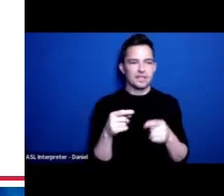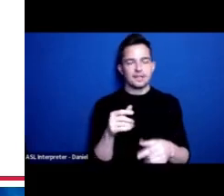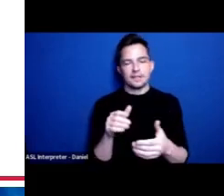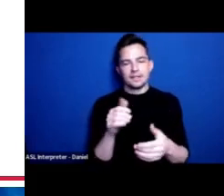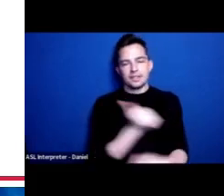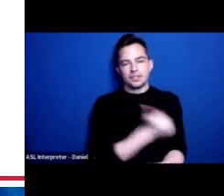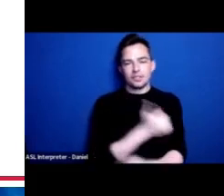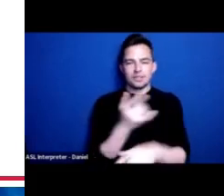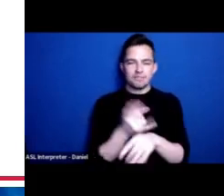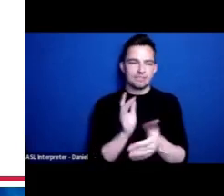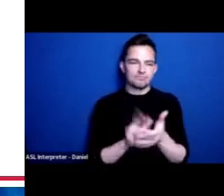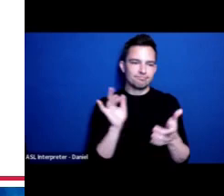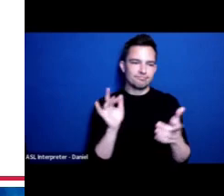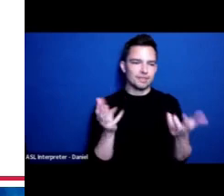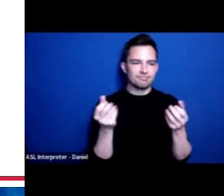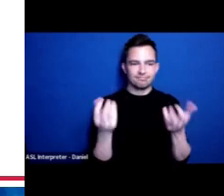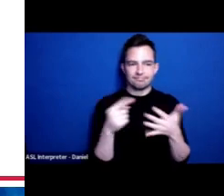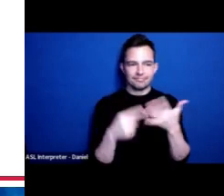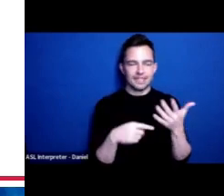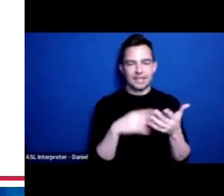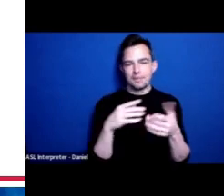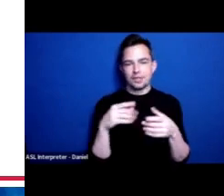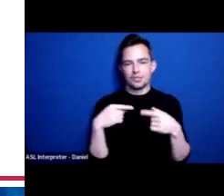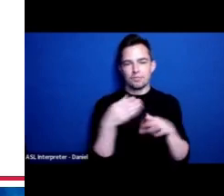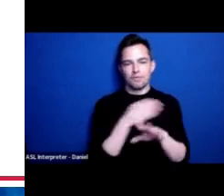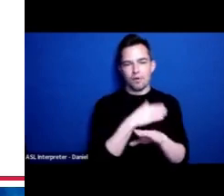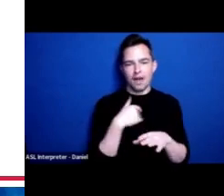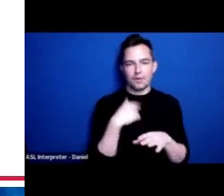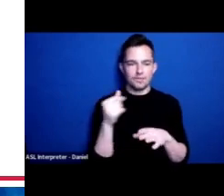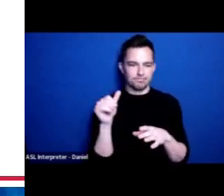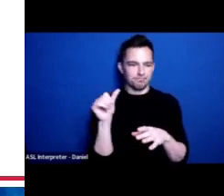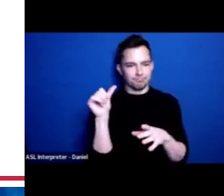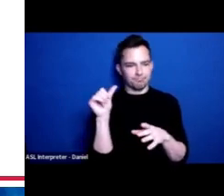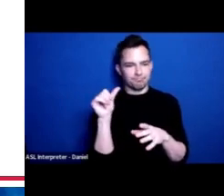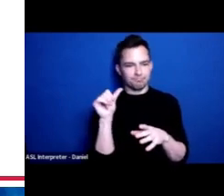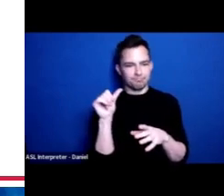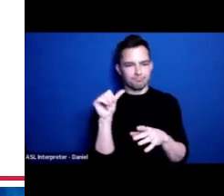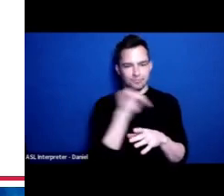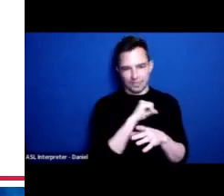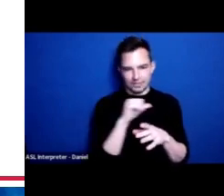my brain injury, I was intoxicated now. You know, I the